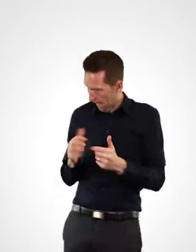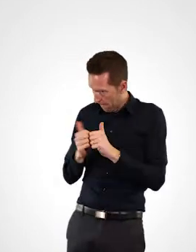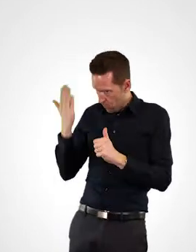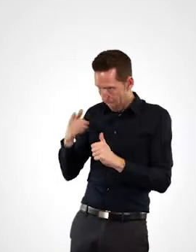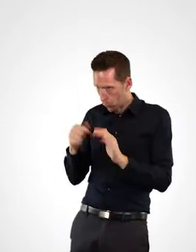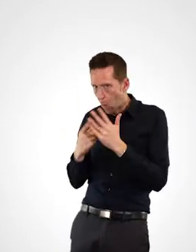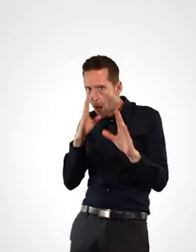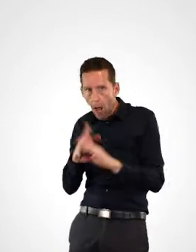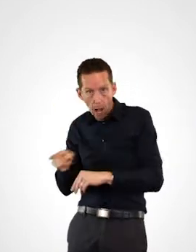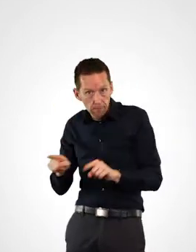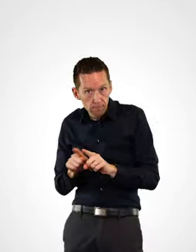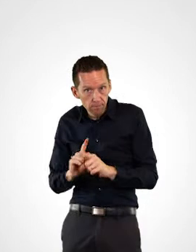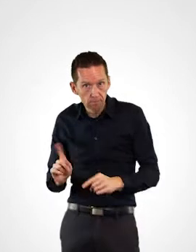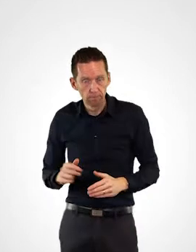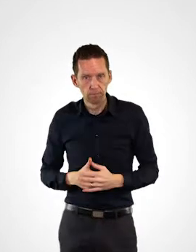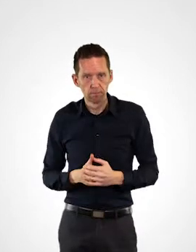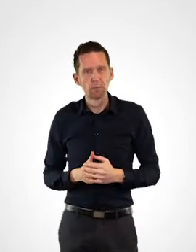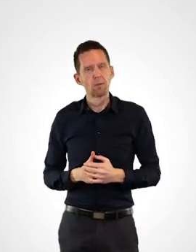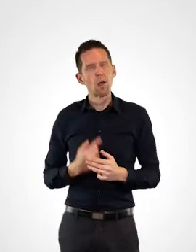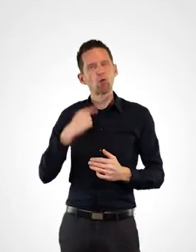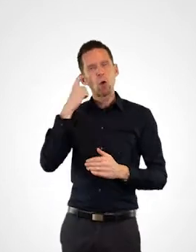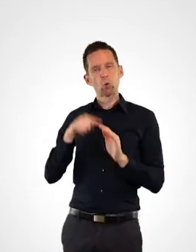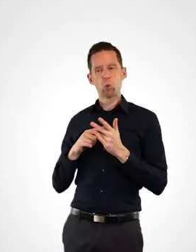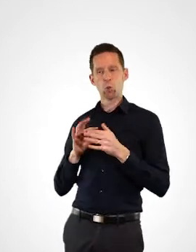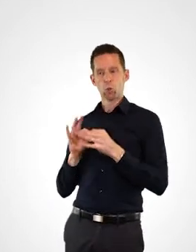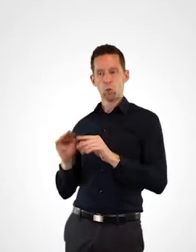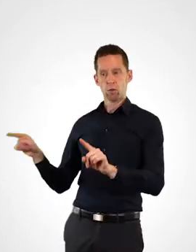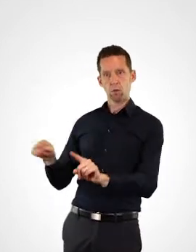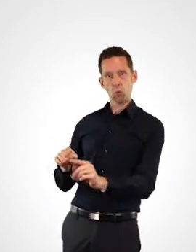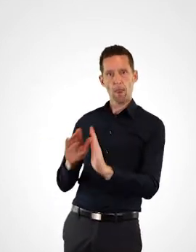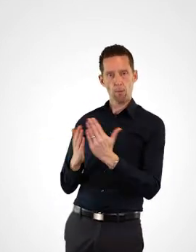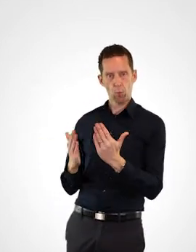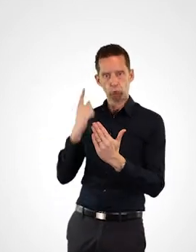Have you ever played a game where you have to hide?" So you can see that we try to relate it to the book,